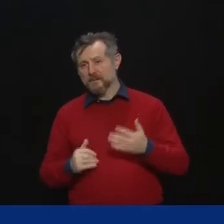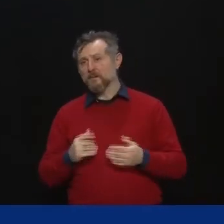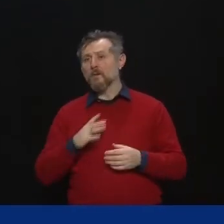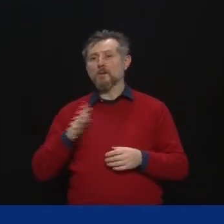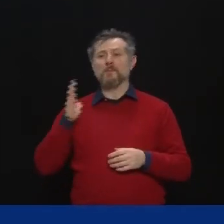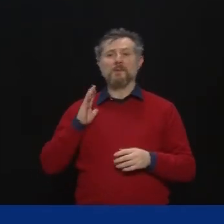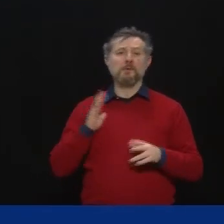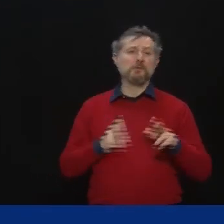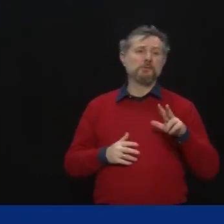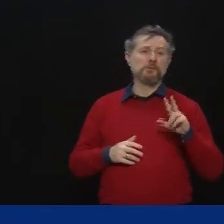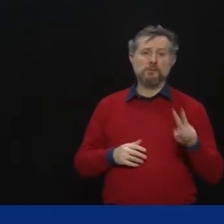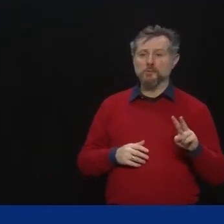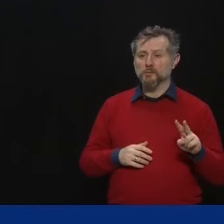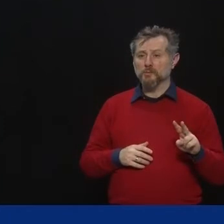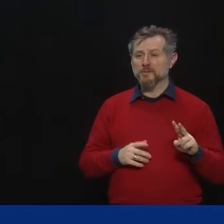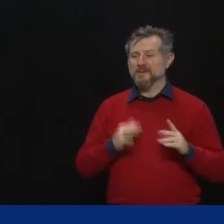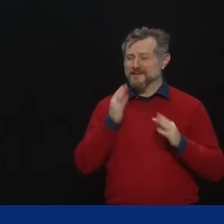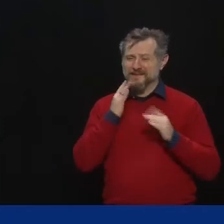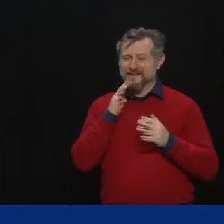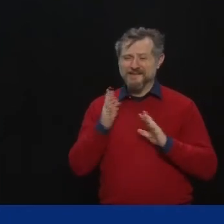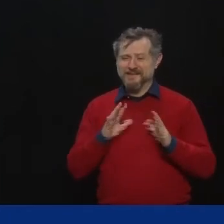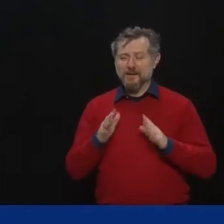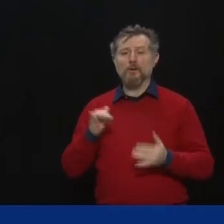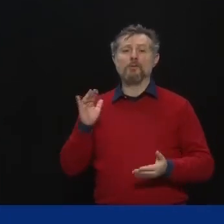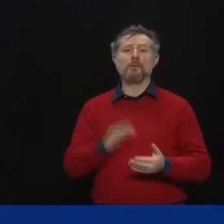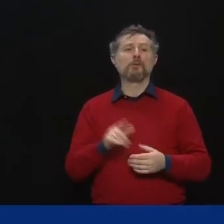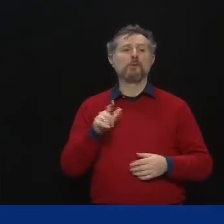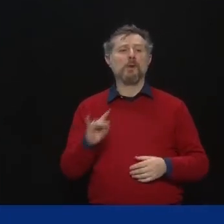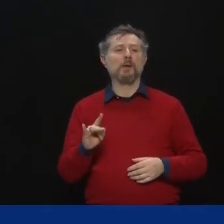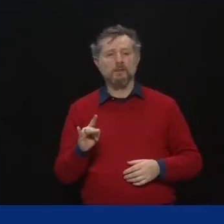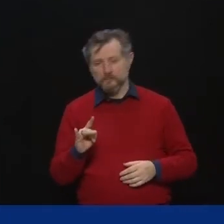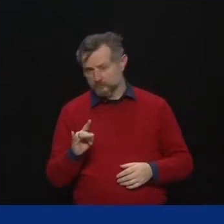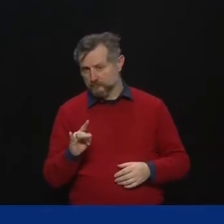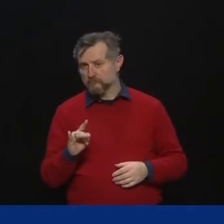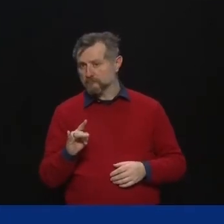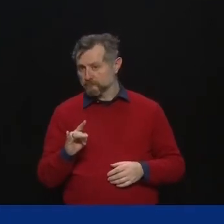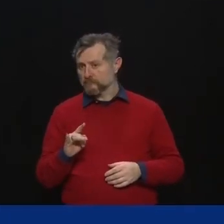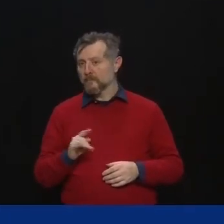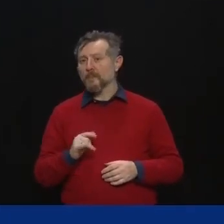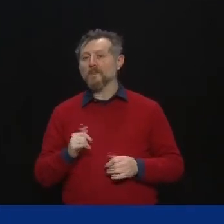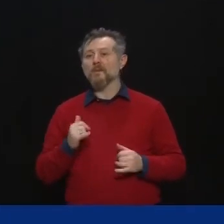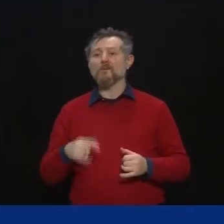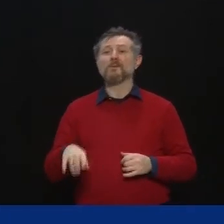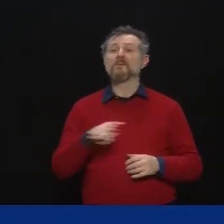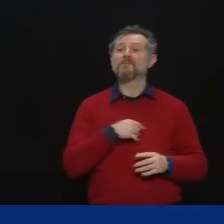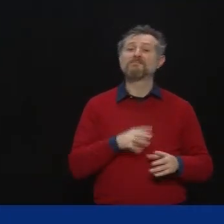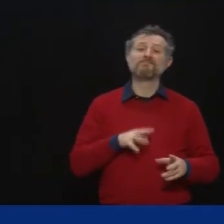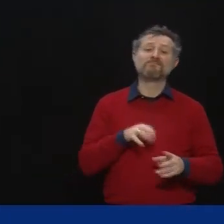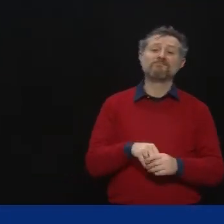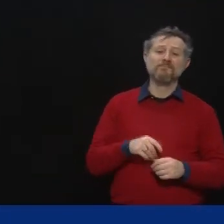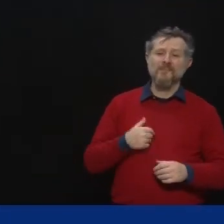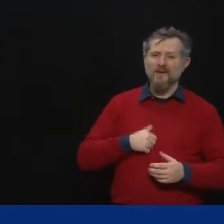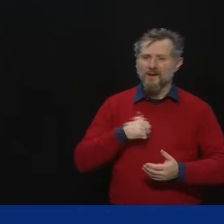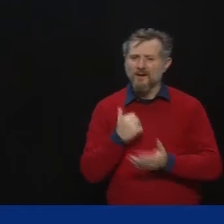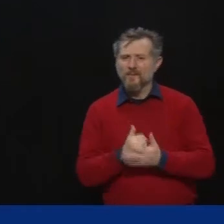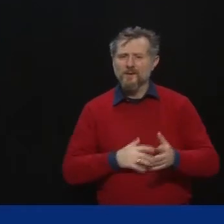NOVEMBER 22nd. THAT IS A GOOD DYNAMIC AND OUR HOSPITALS THAT ARE ON THIS LIST